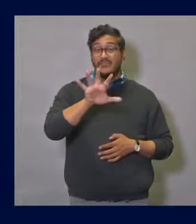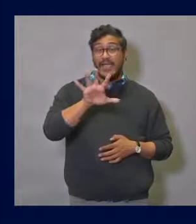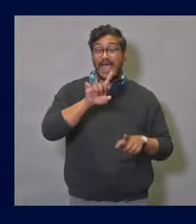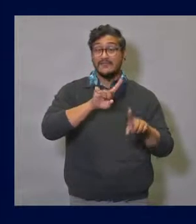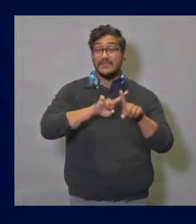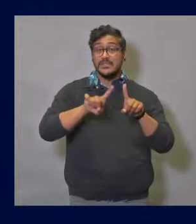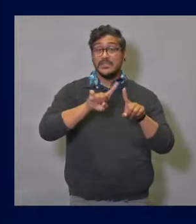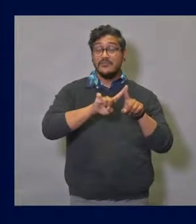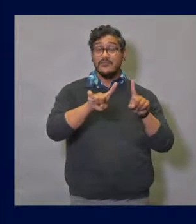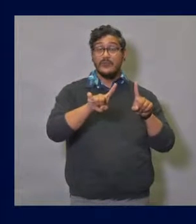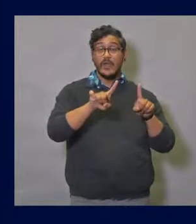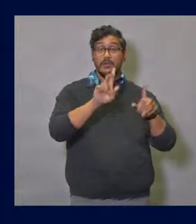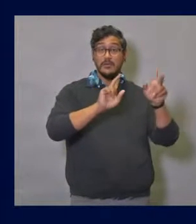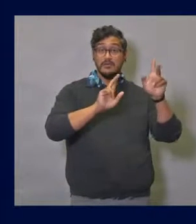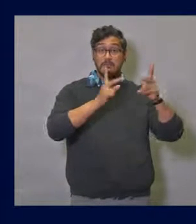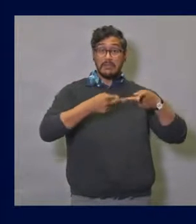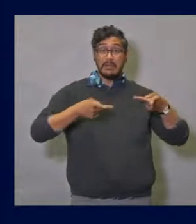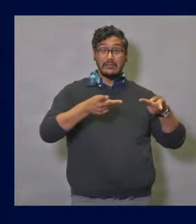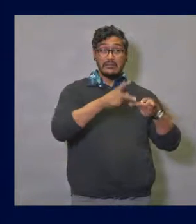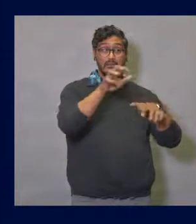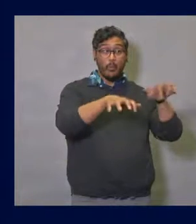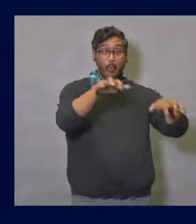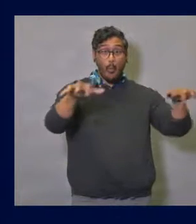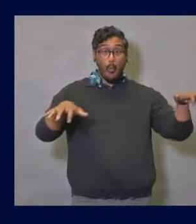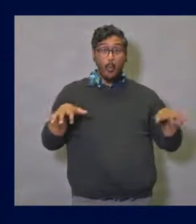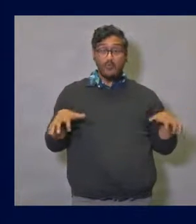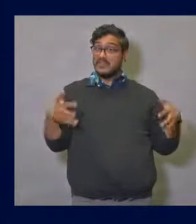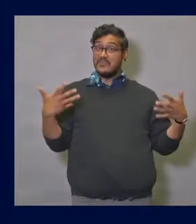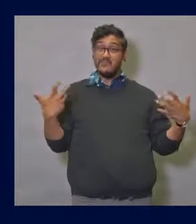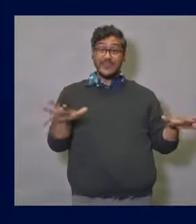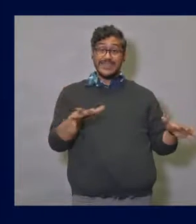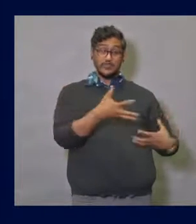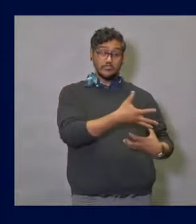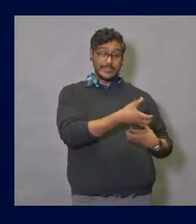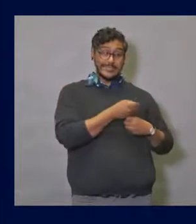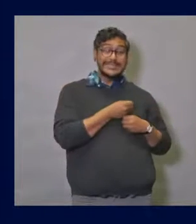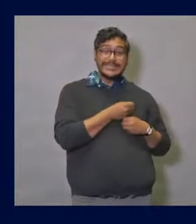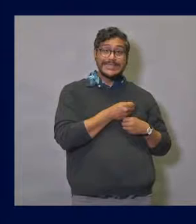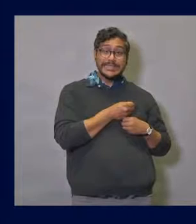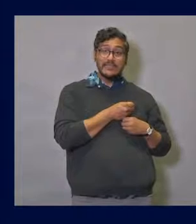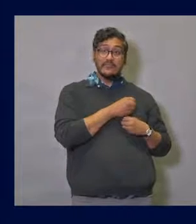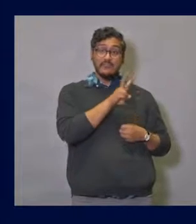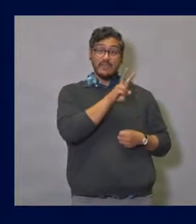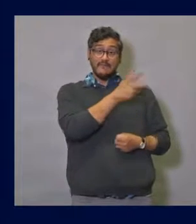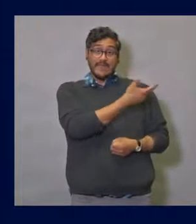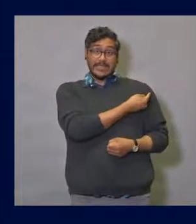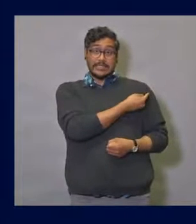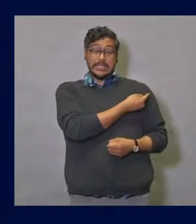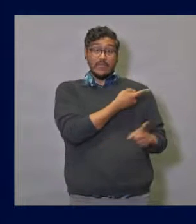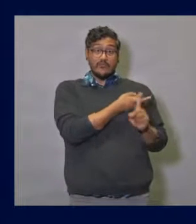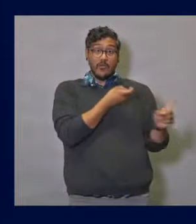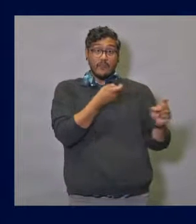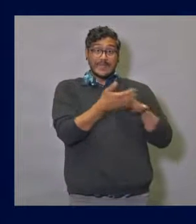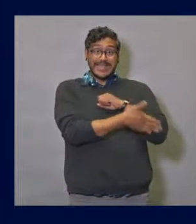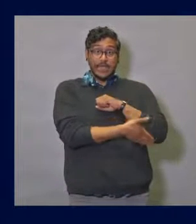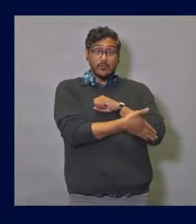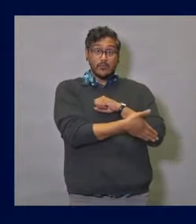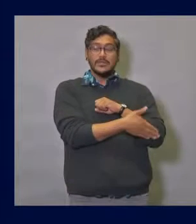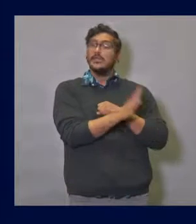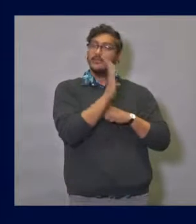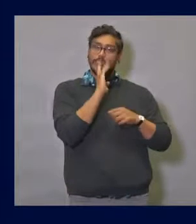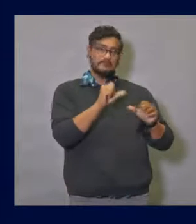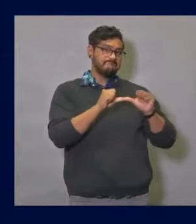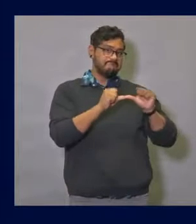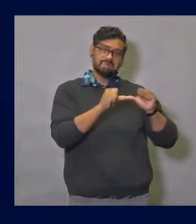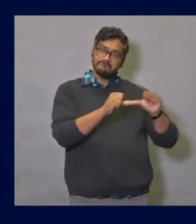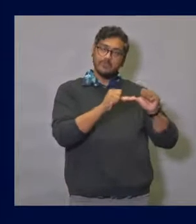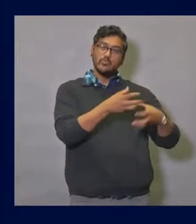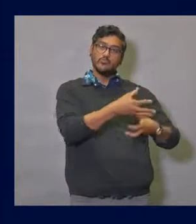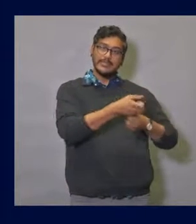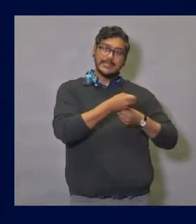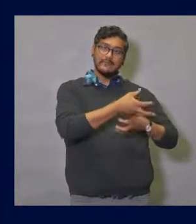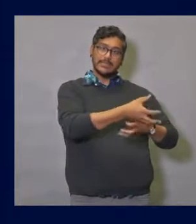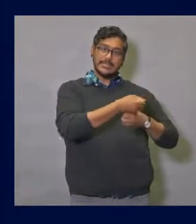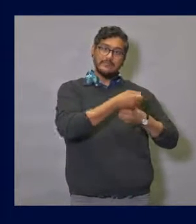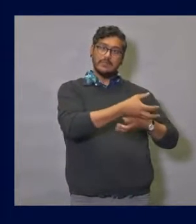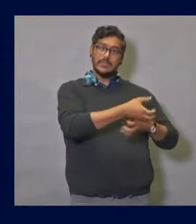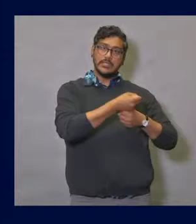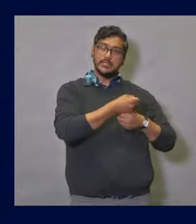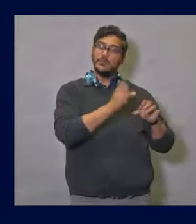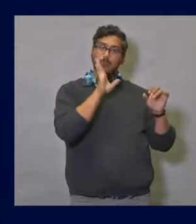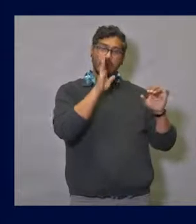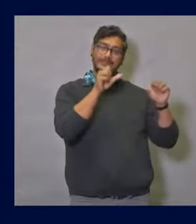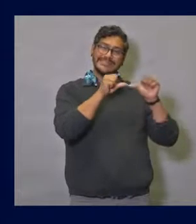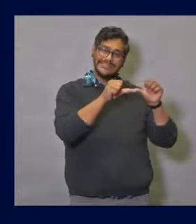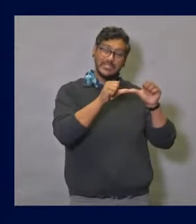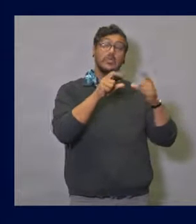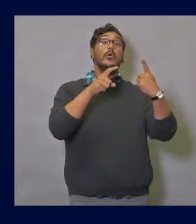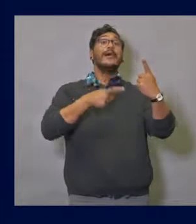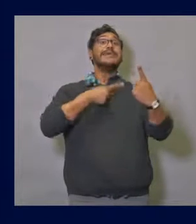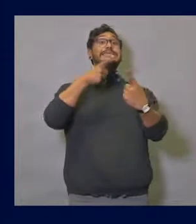DISTRIBUCIONES DE VACUNAS